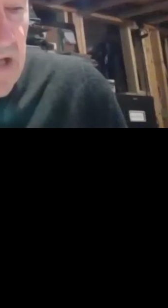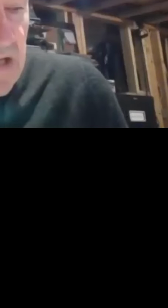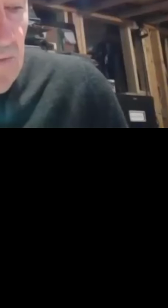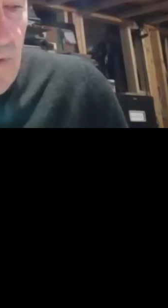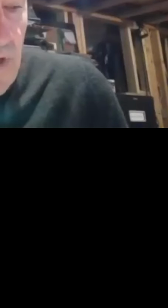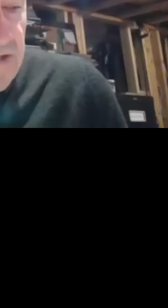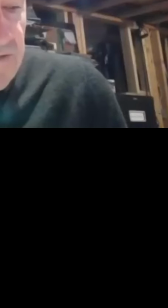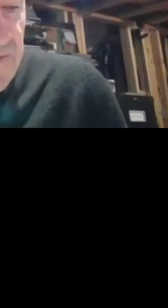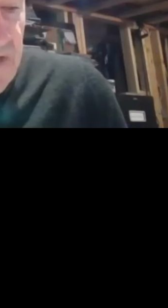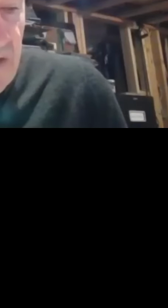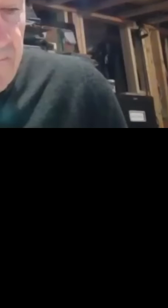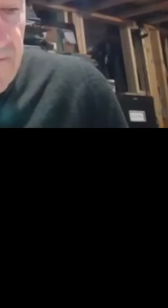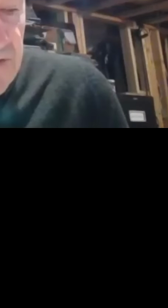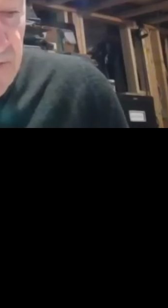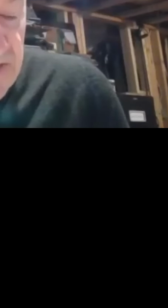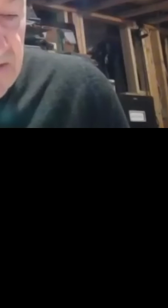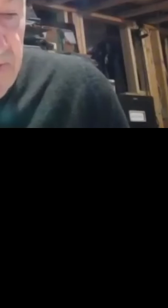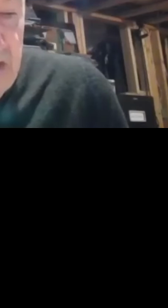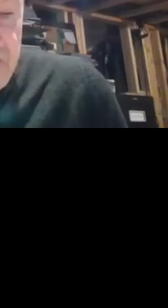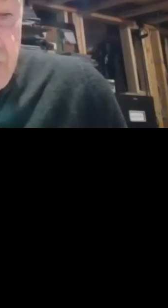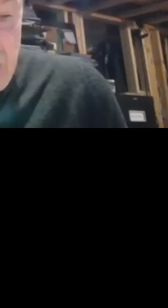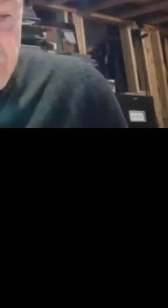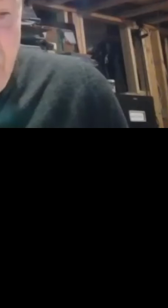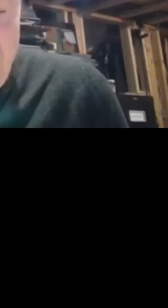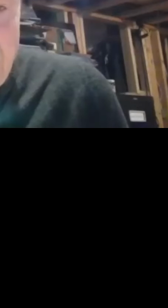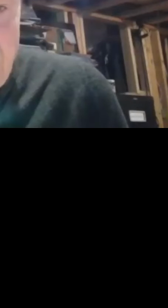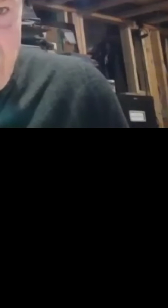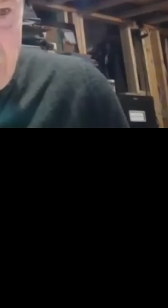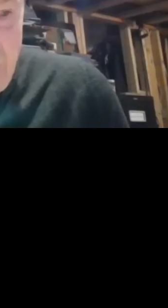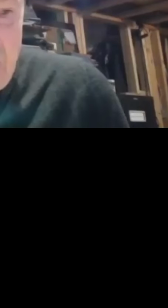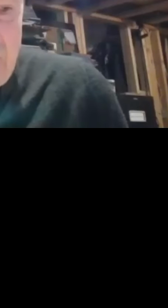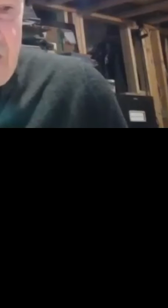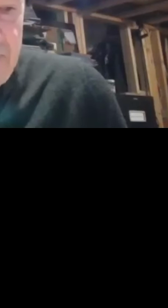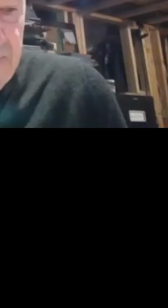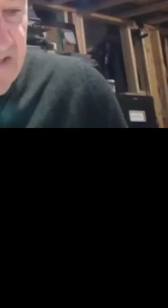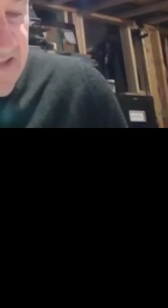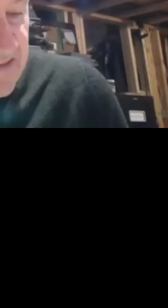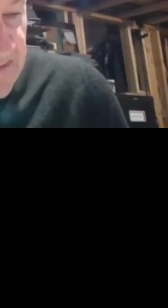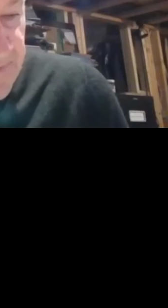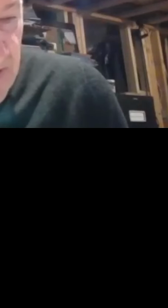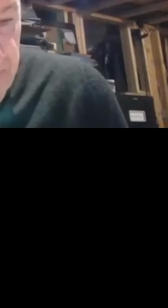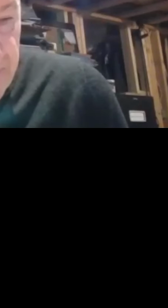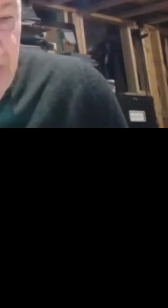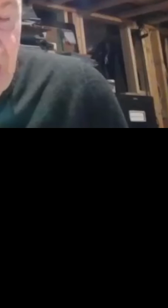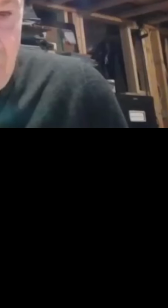so very short of breath and fatigued talking about an embolus, they could barely